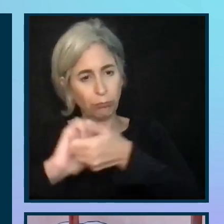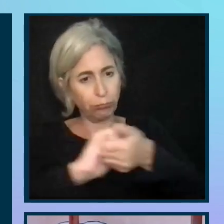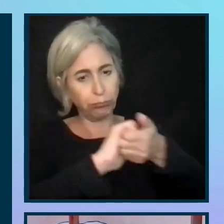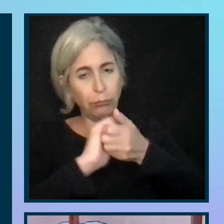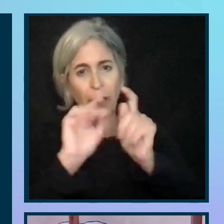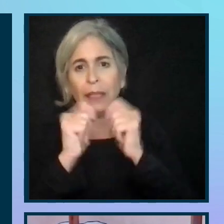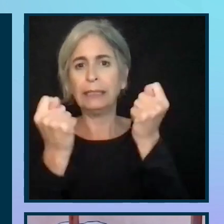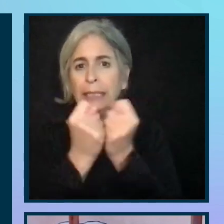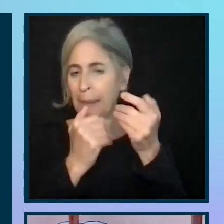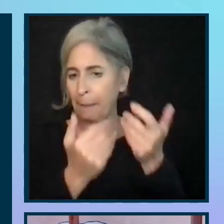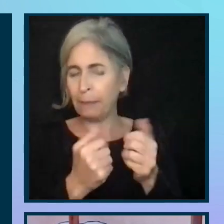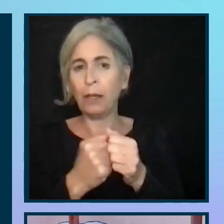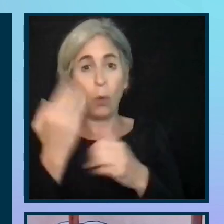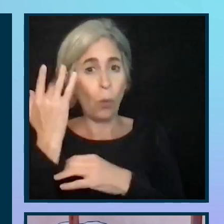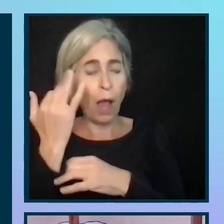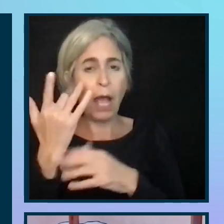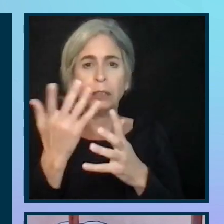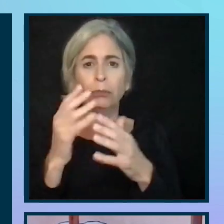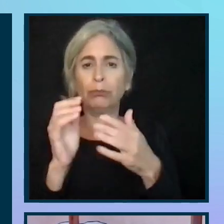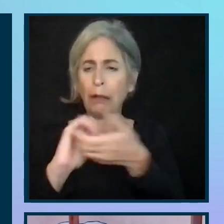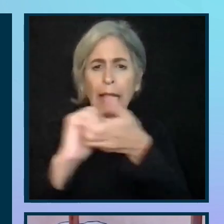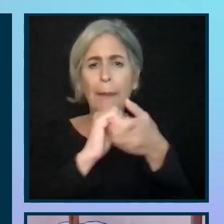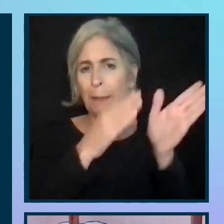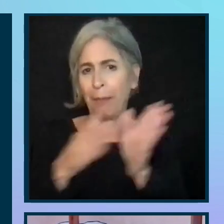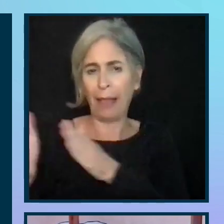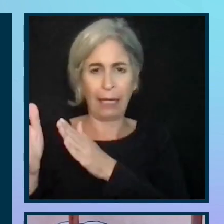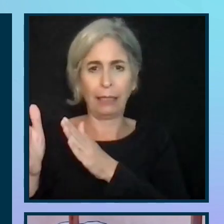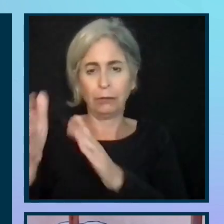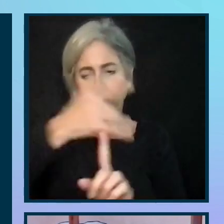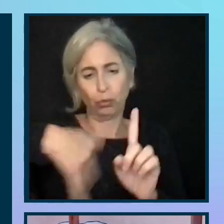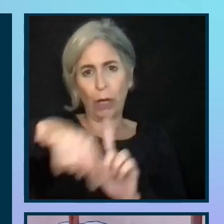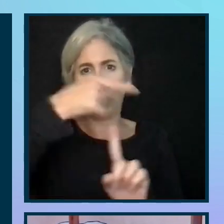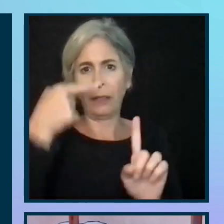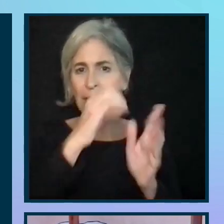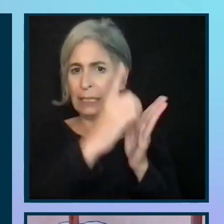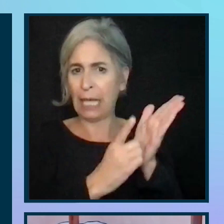to do some collaborative planning around the design. What does that mean?